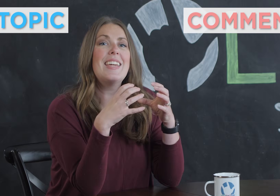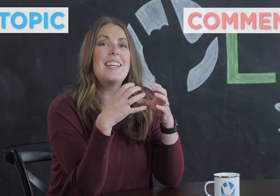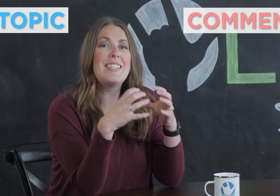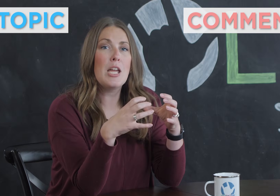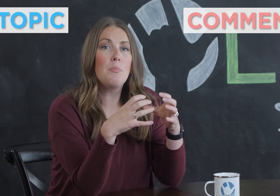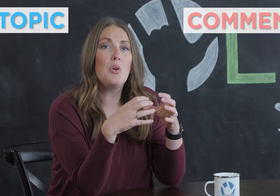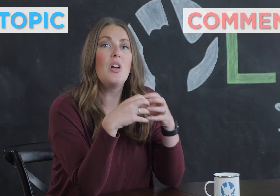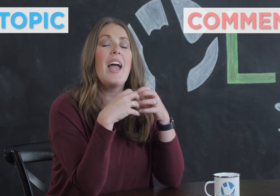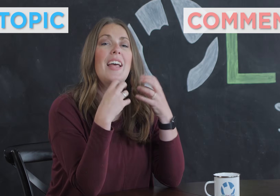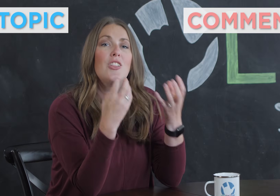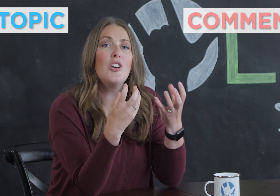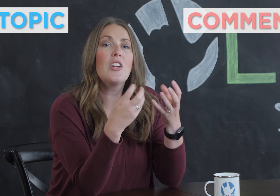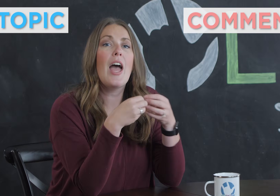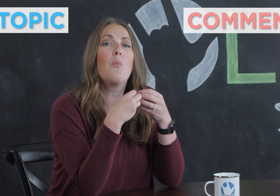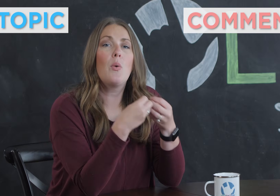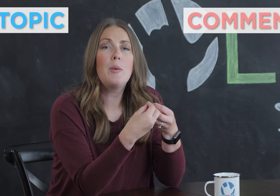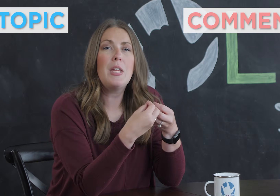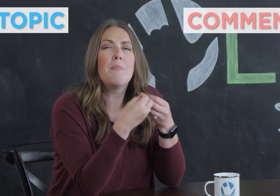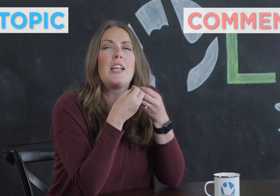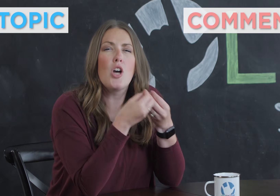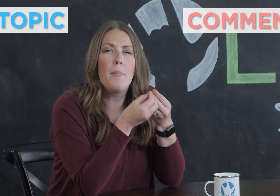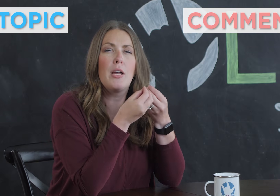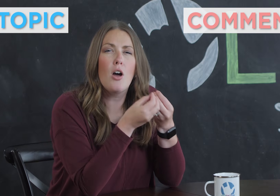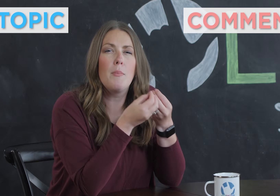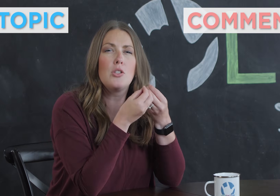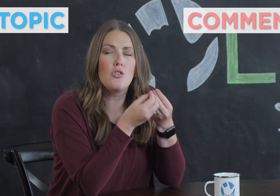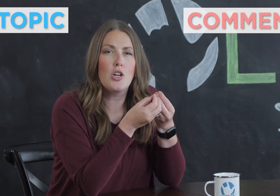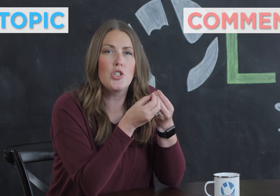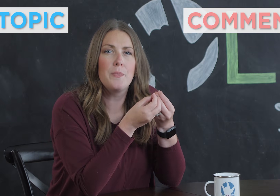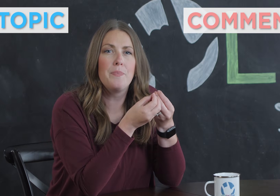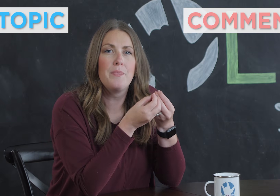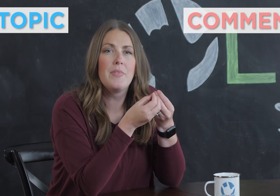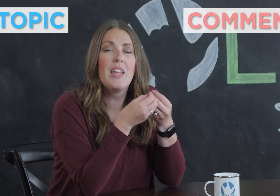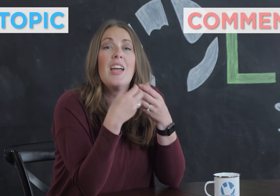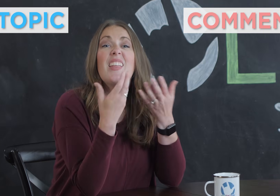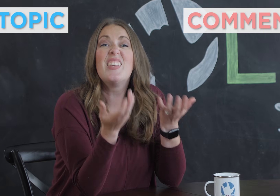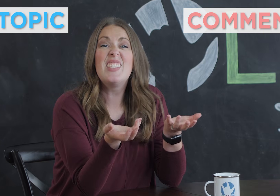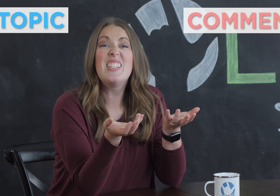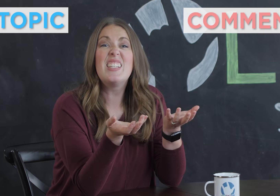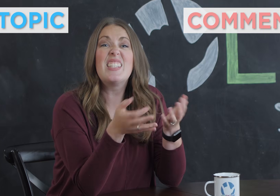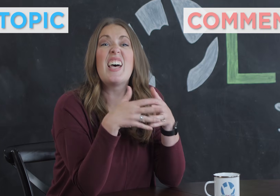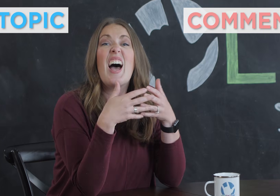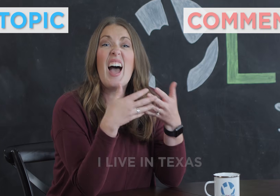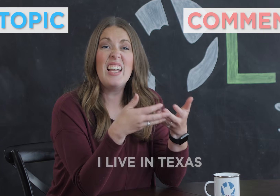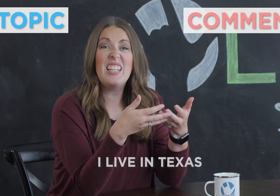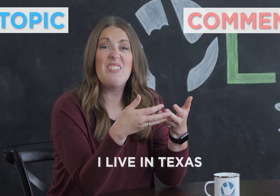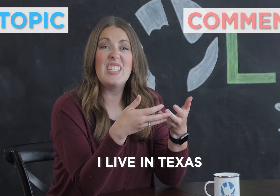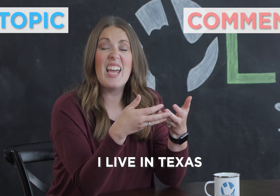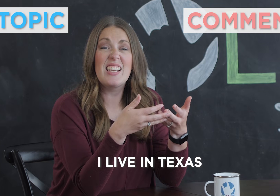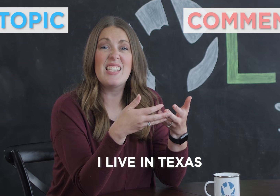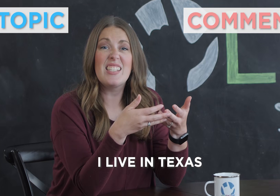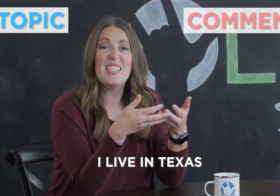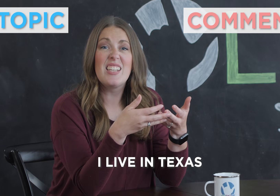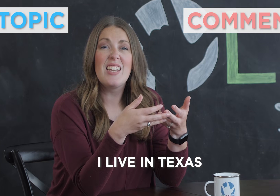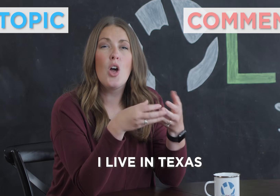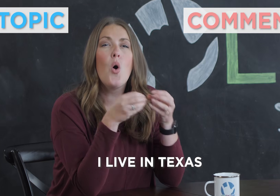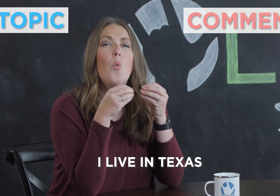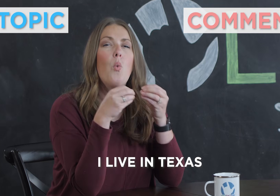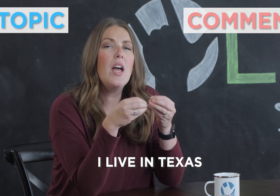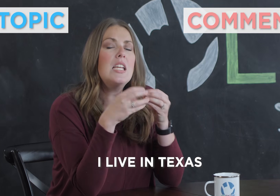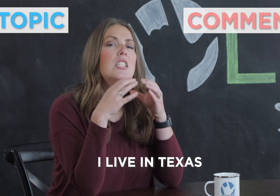take an example and look at what we mean by topic- common structure. The sentence, I live in Texas. What